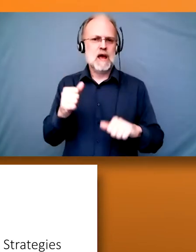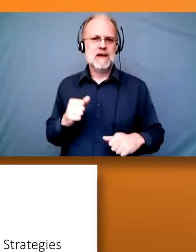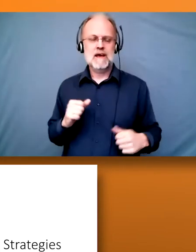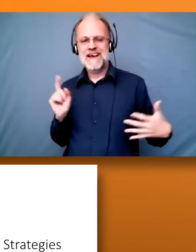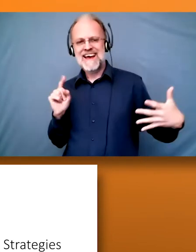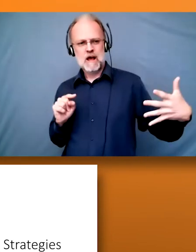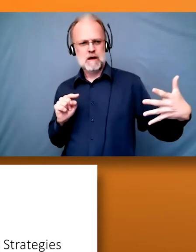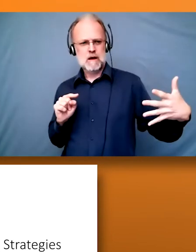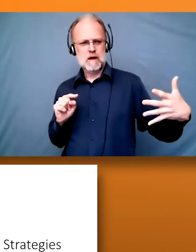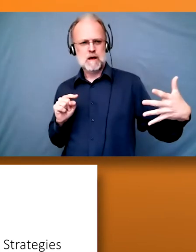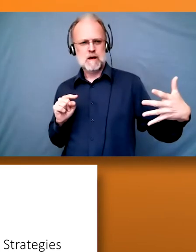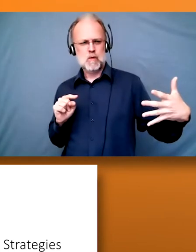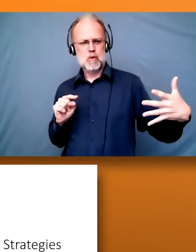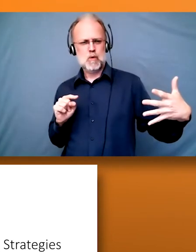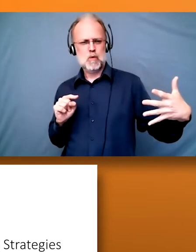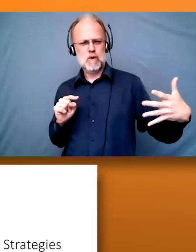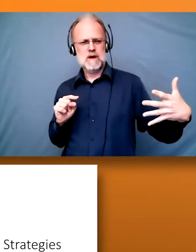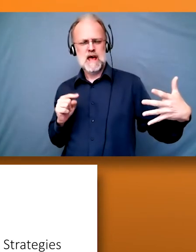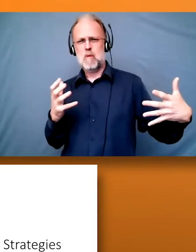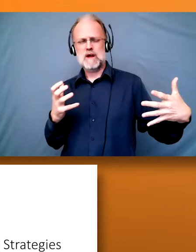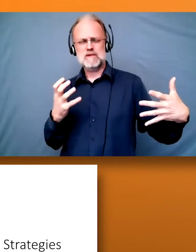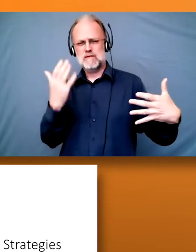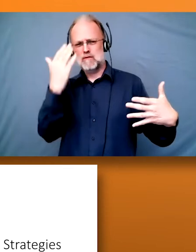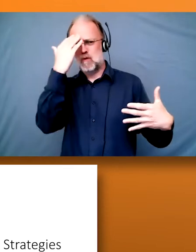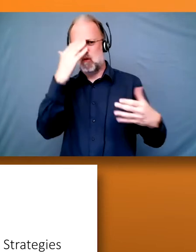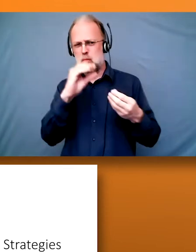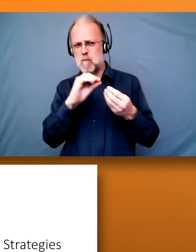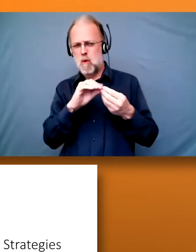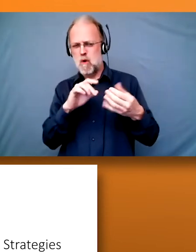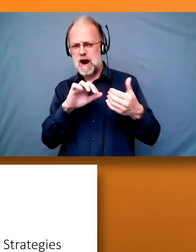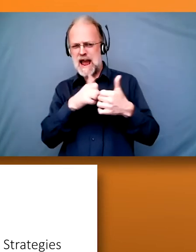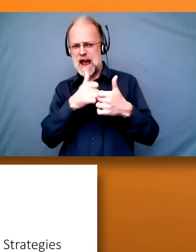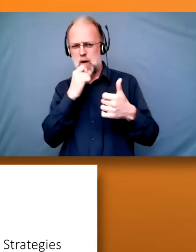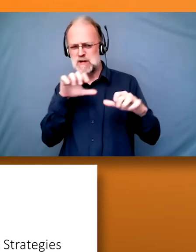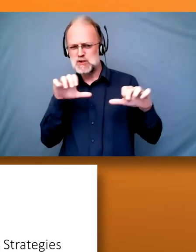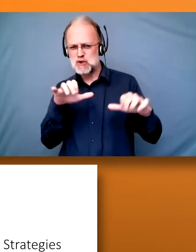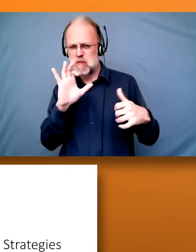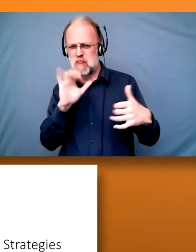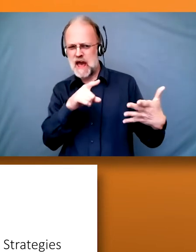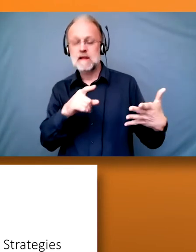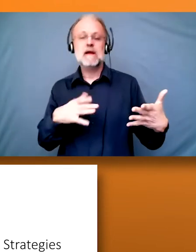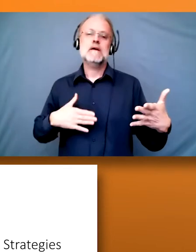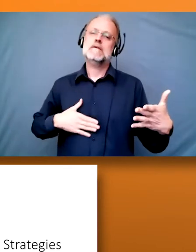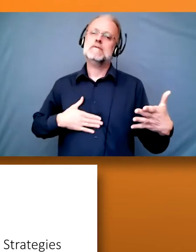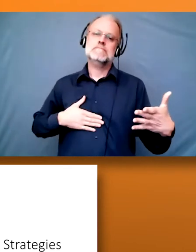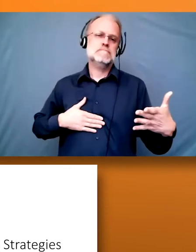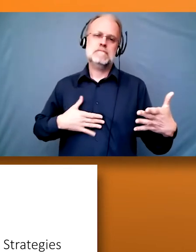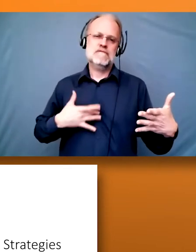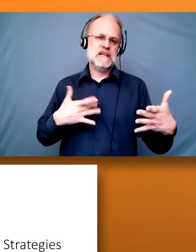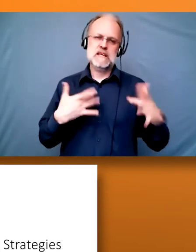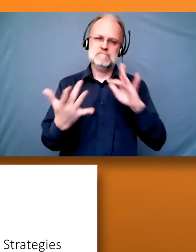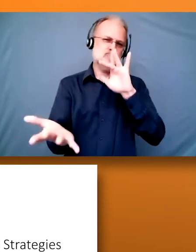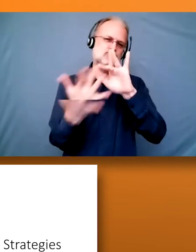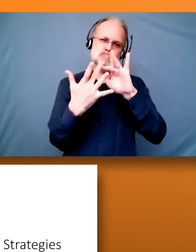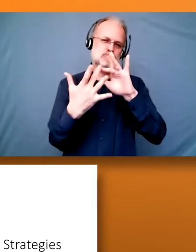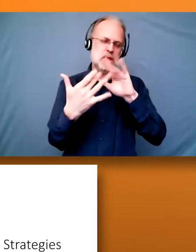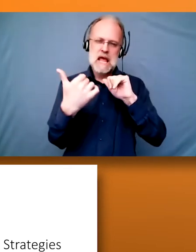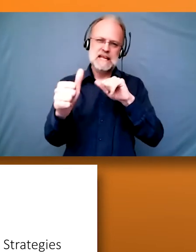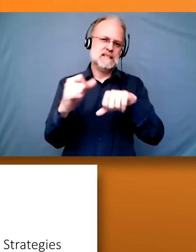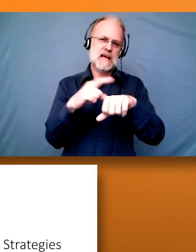if you look at any of these and think, "I would like to know more about that," or, "I'm not quite sure how I would actually do it," please feel free to reach out